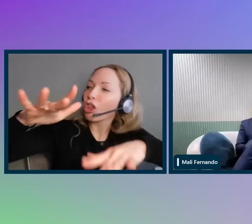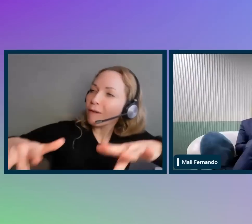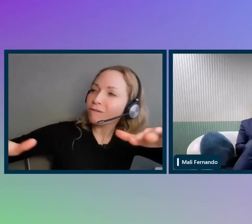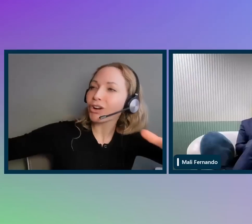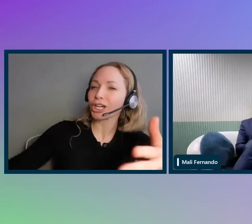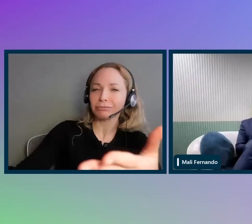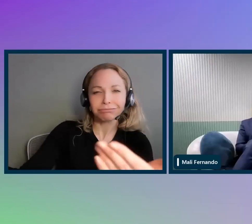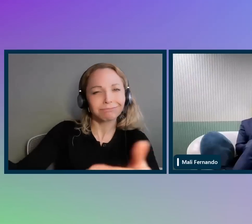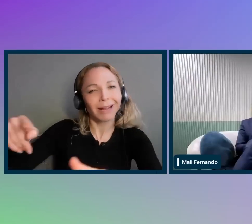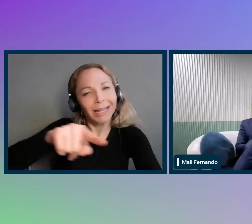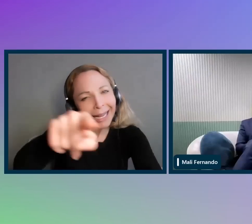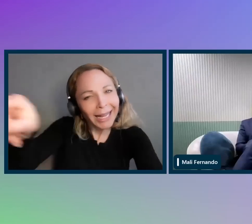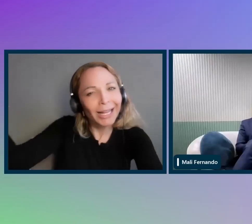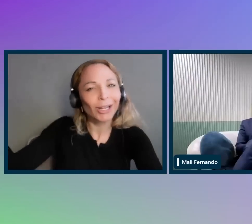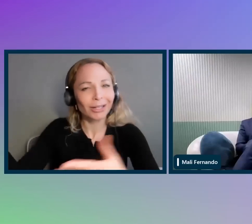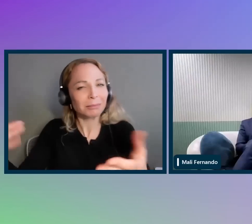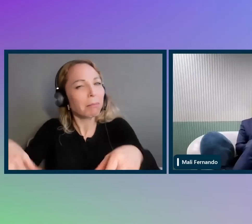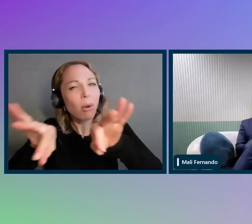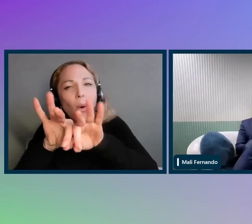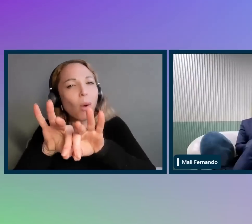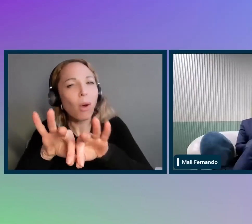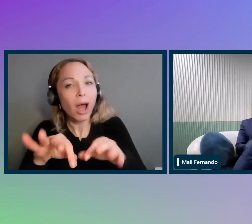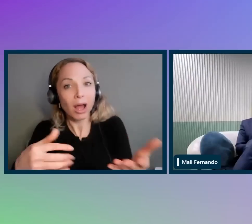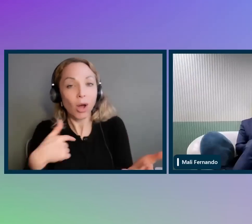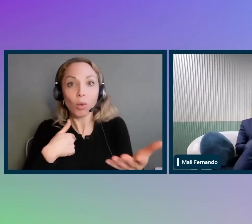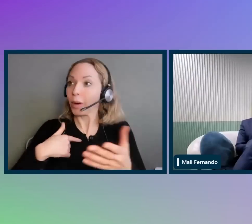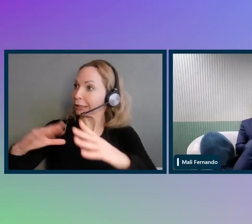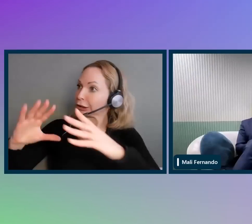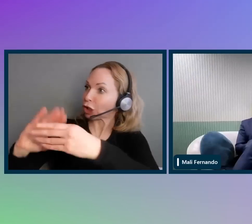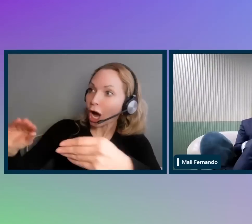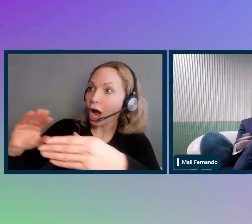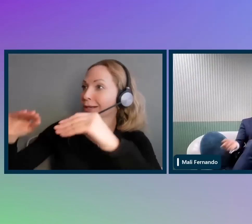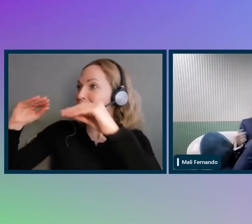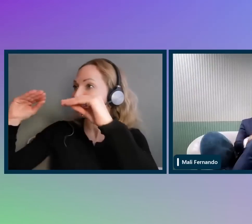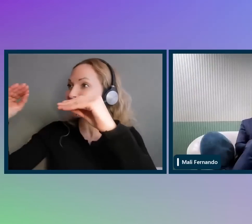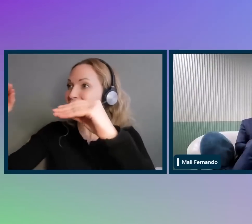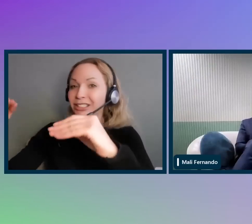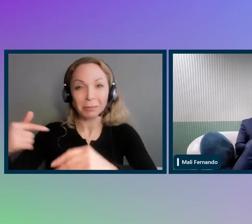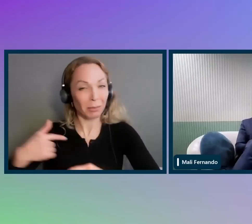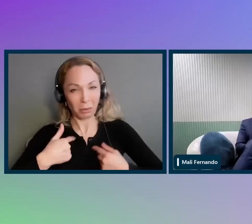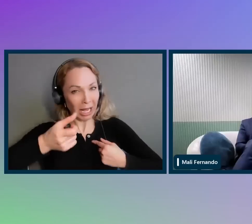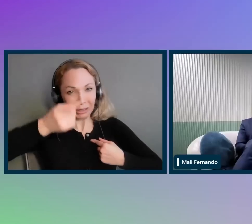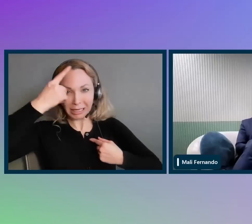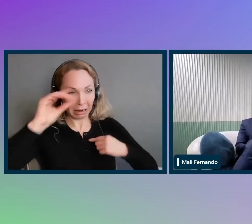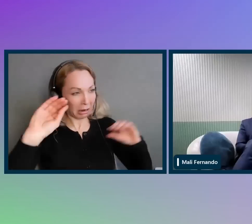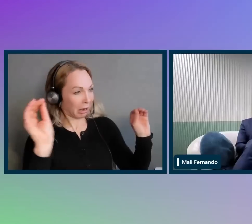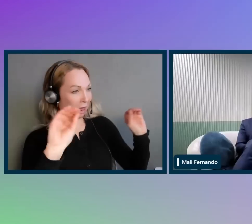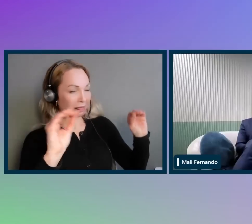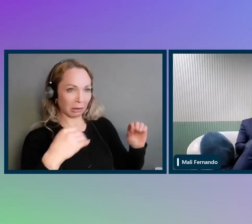if we don't understand them? And we need to make sure that the customers we're serving are represented in teams like myself,